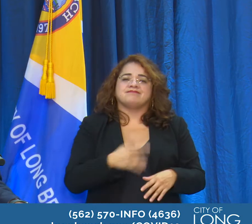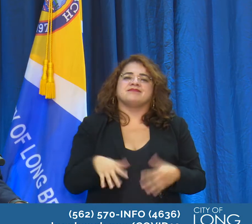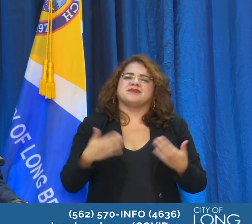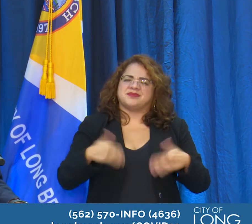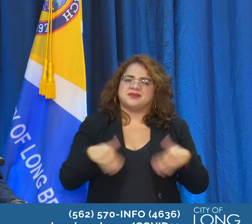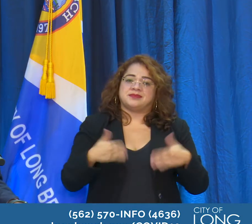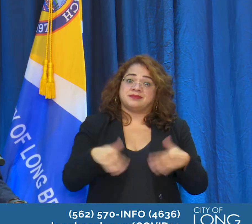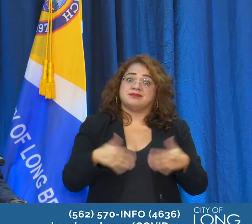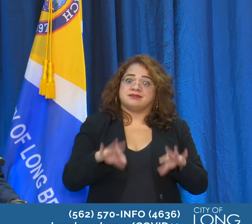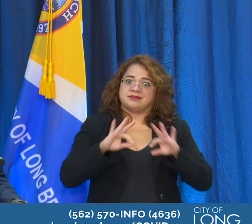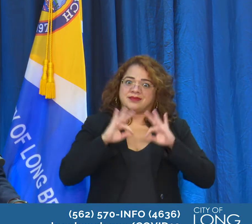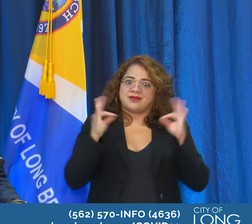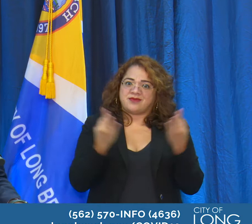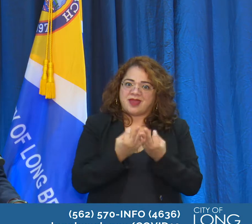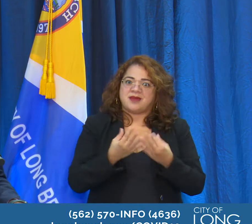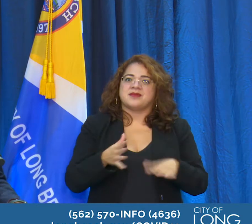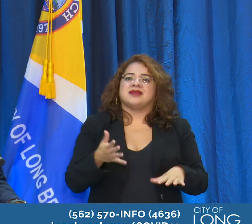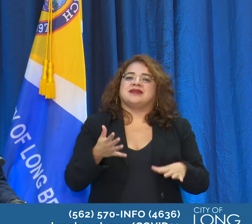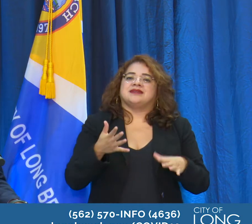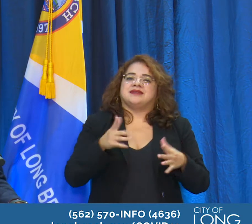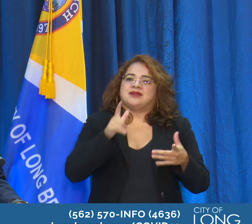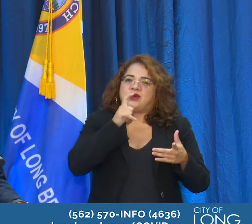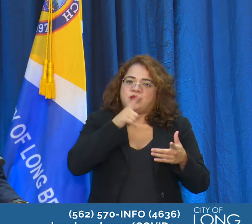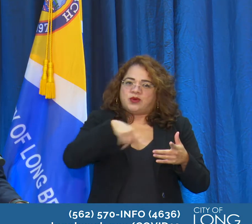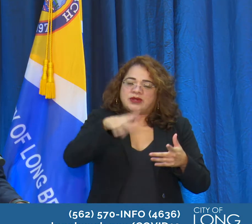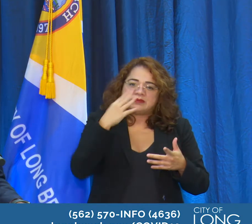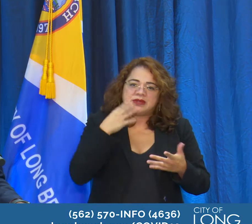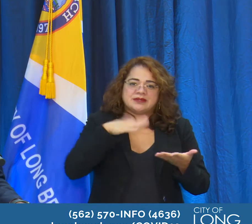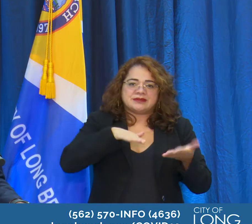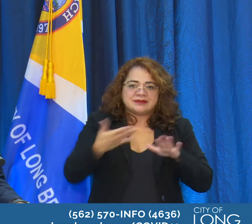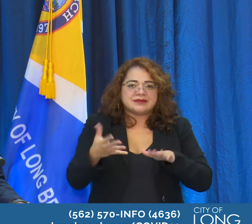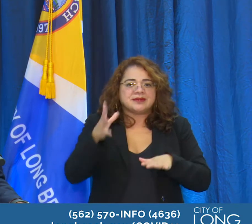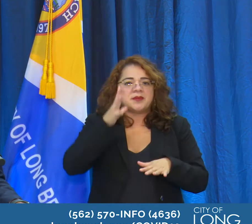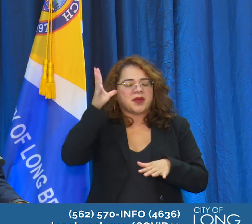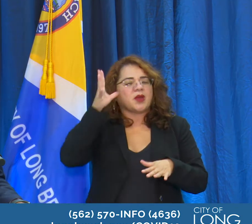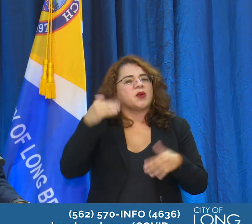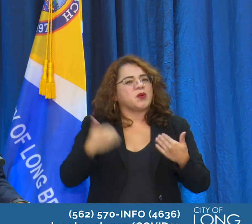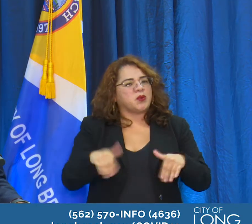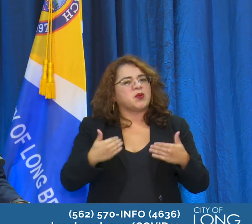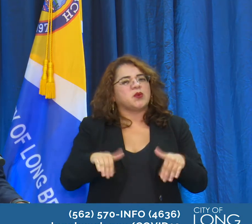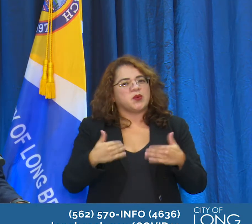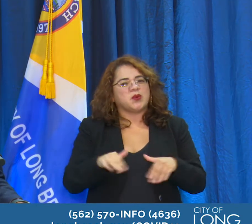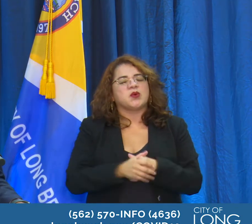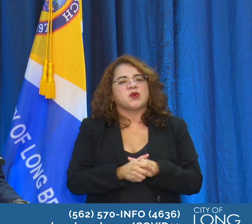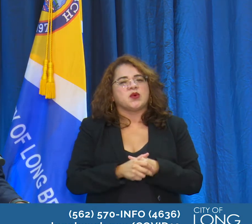one thing we learned from both of them and I learned from them, is to be strong, get